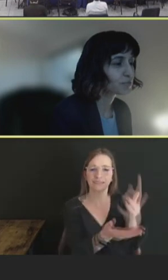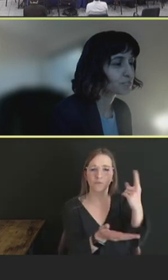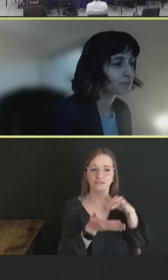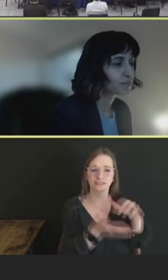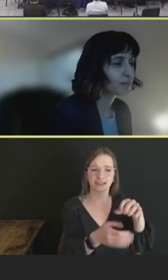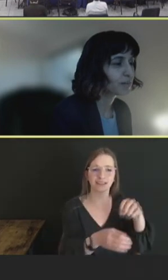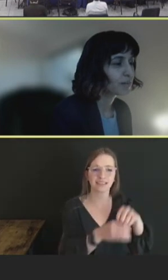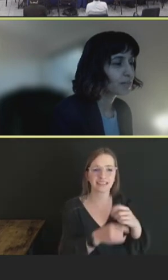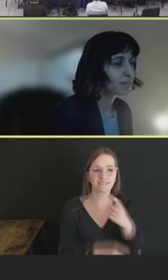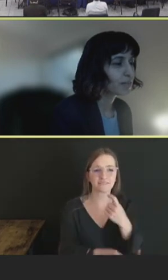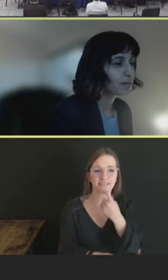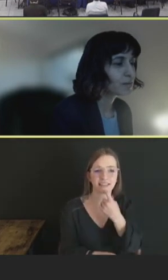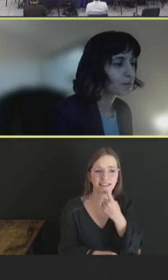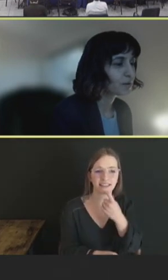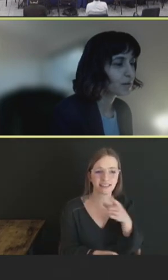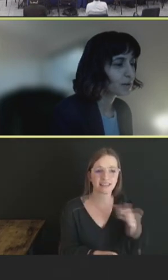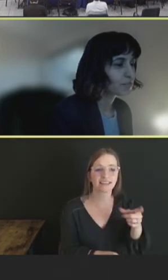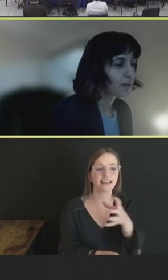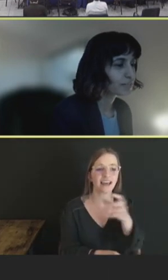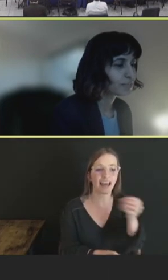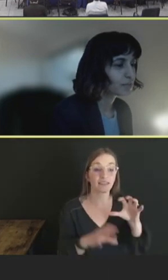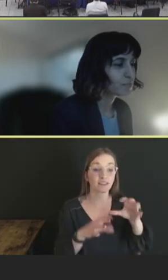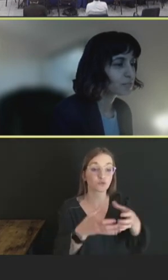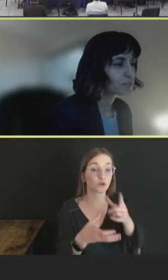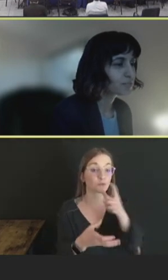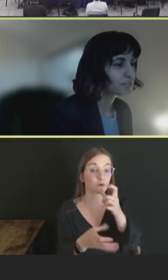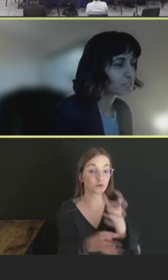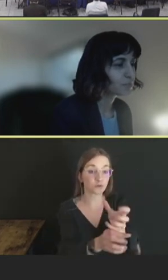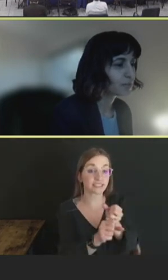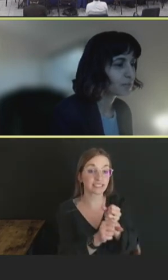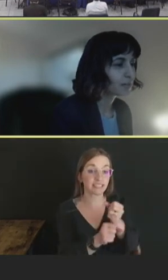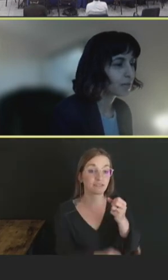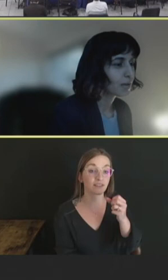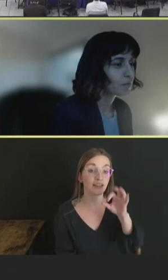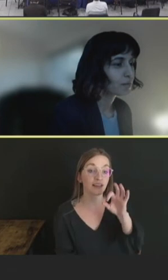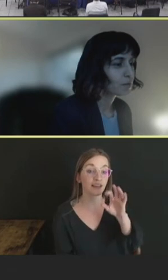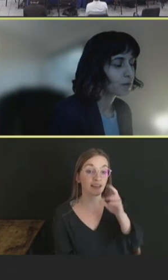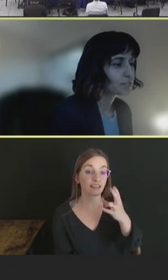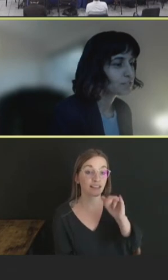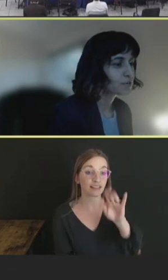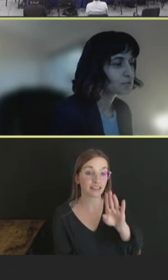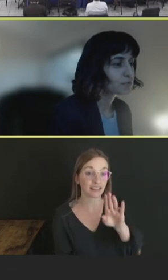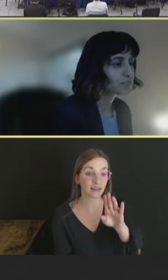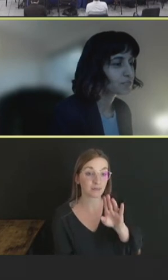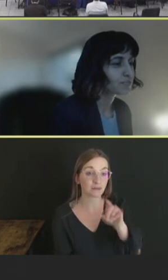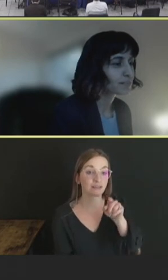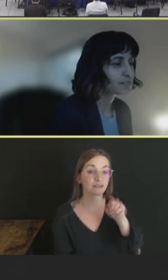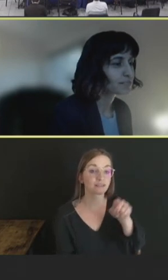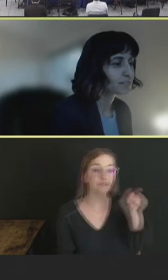group receiving the Hib vaccine mixed with DTP when compared to groups receiving the vaccine